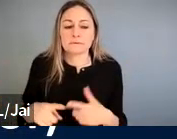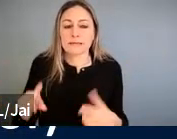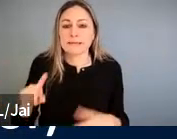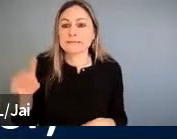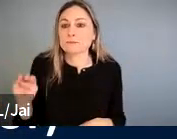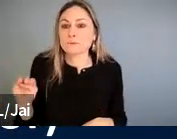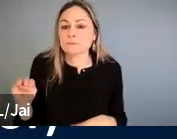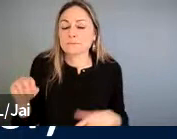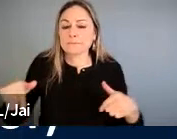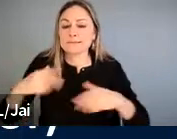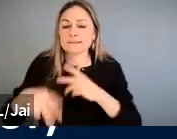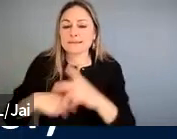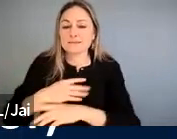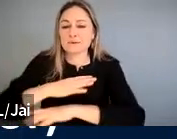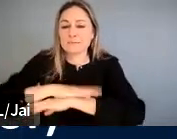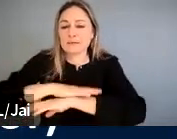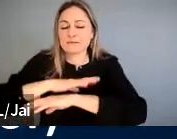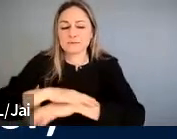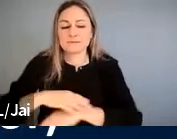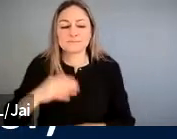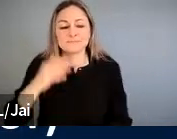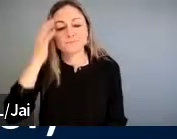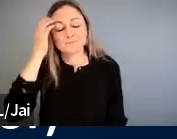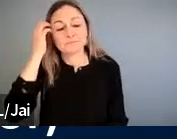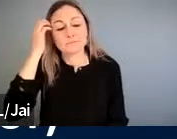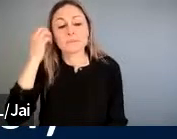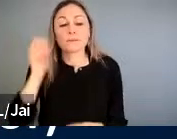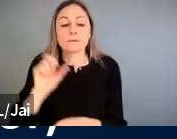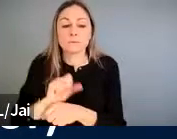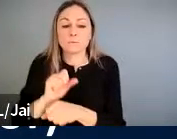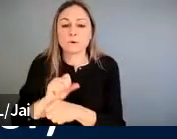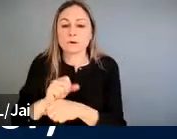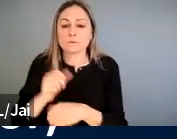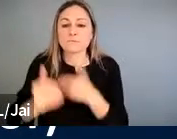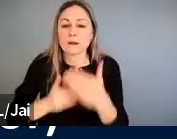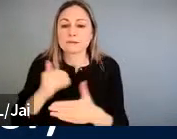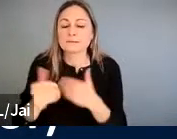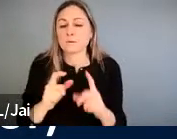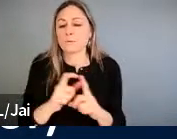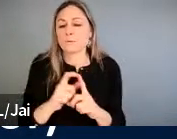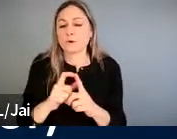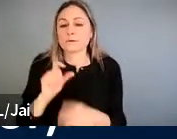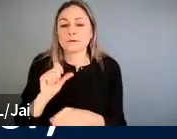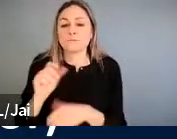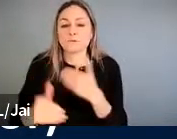on this session today, and word processing applications. And telecommunication networks